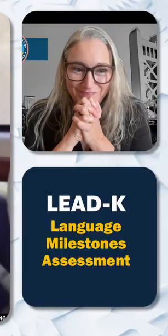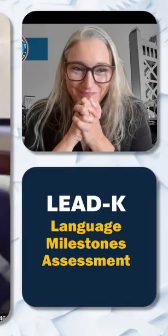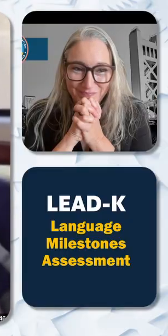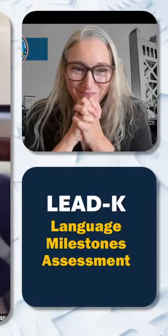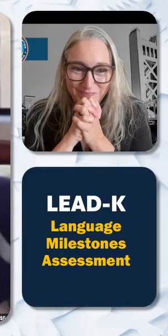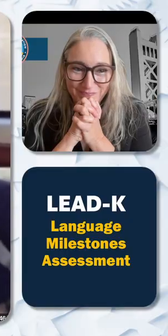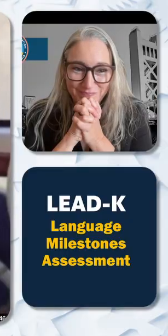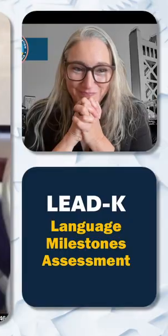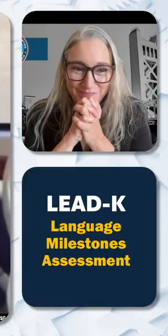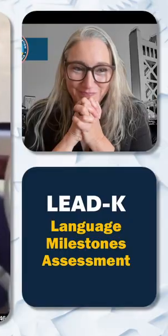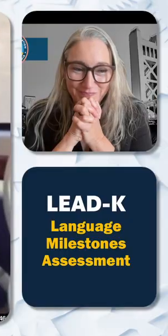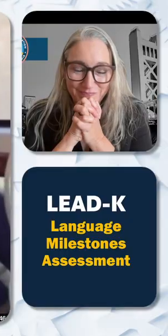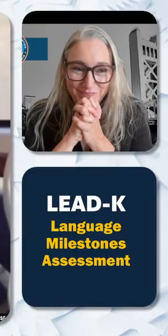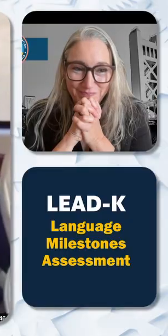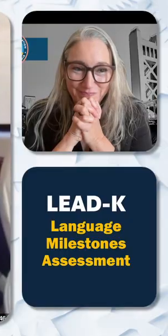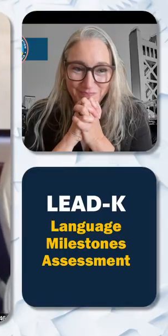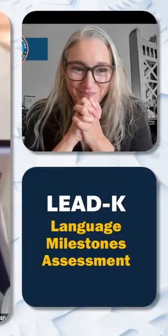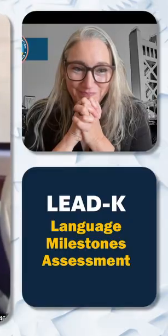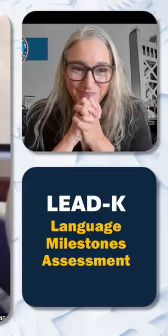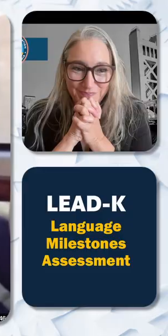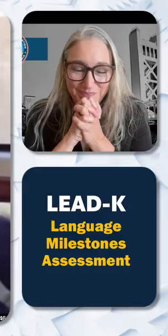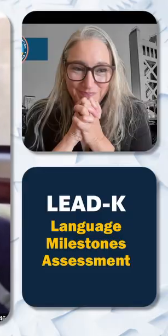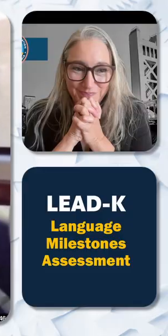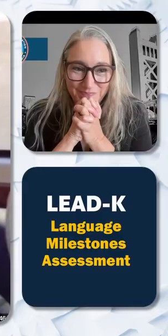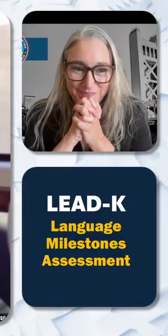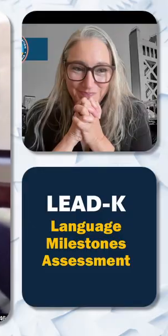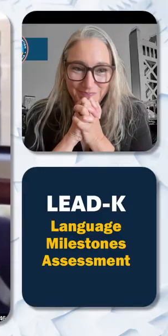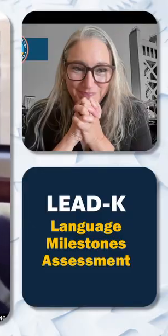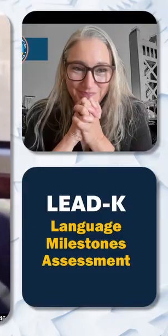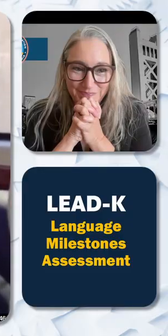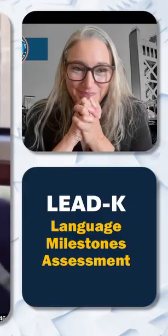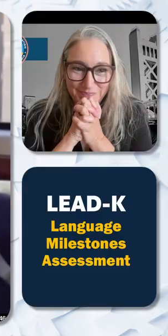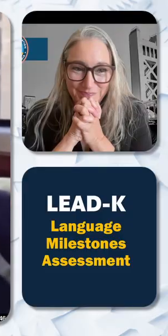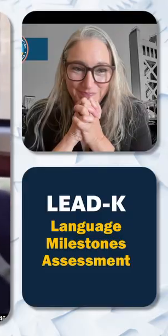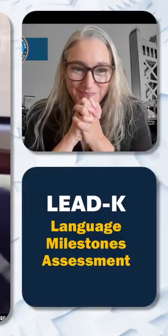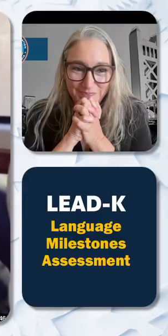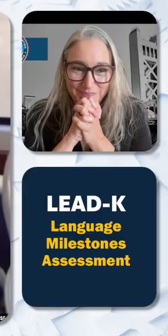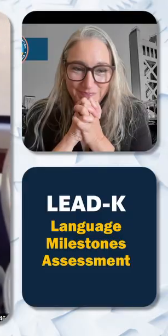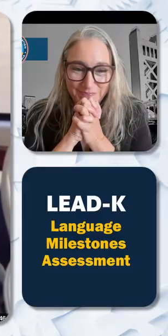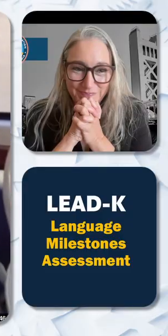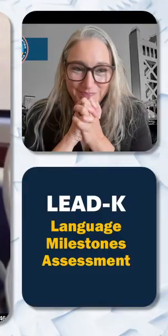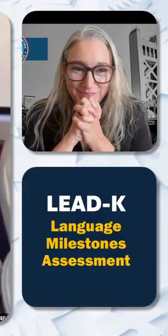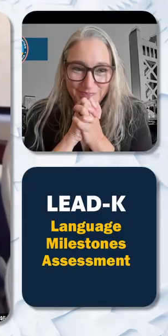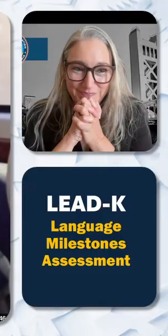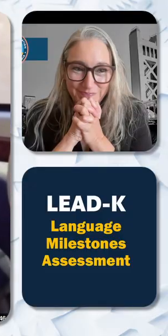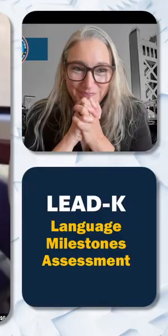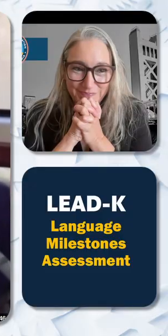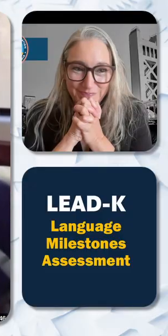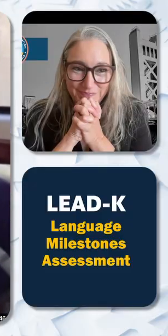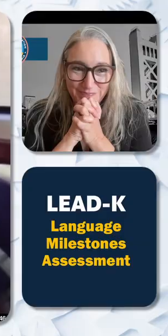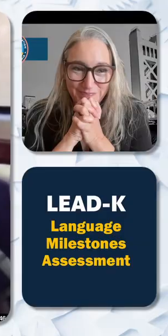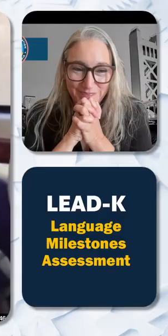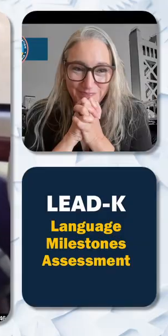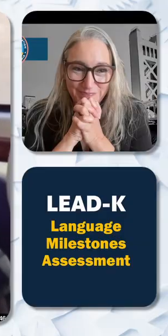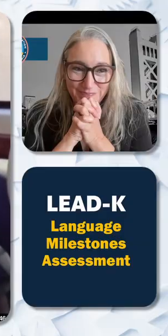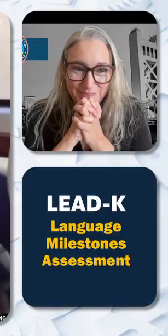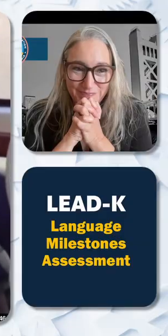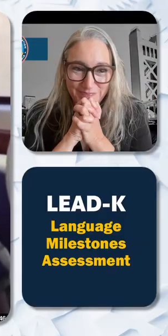"Hey Dad! Look the car is going up on the lift!" Tian: "Hey! Car! Hey! Cars!" Travis: